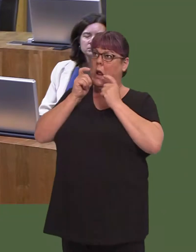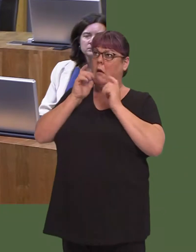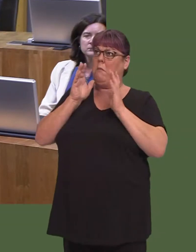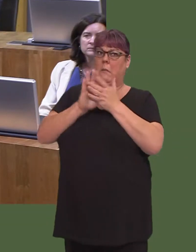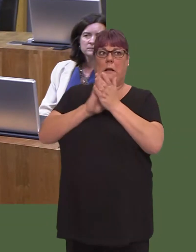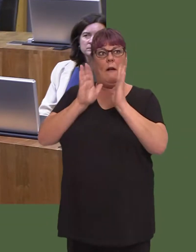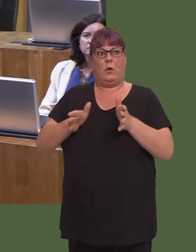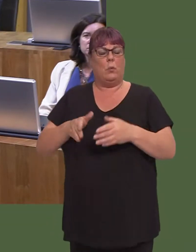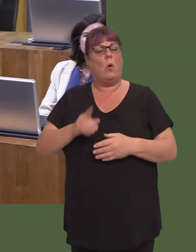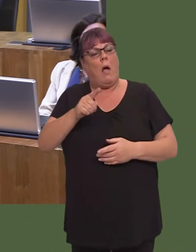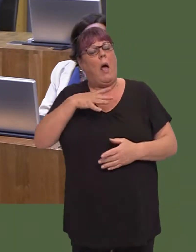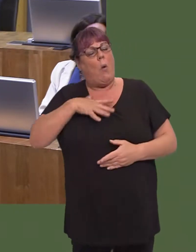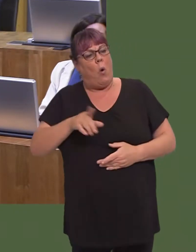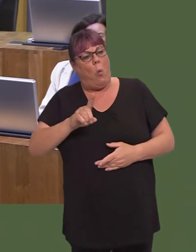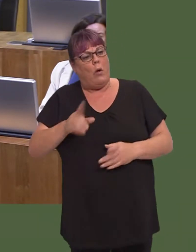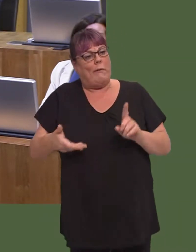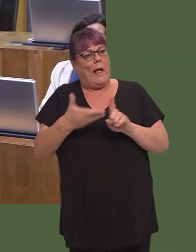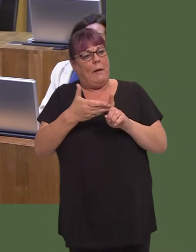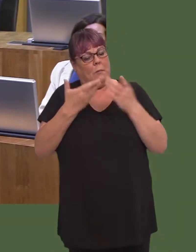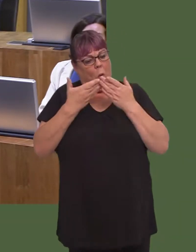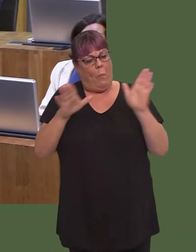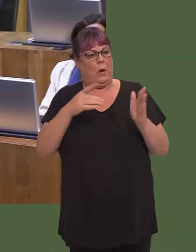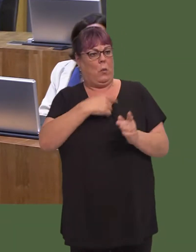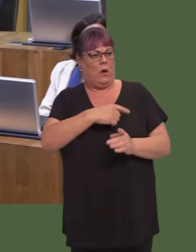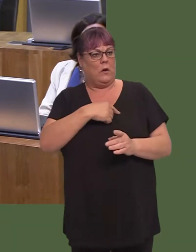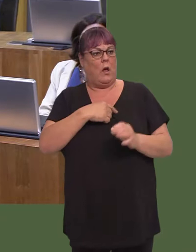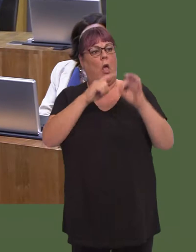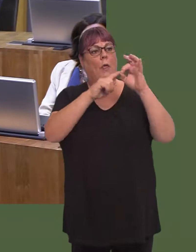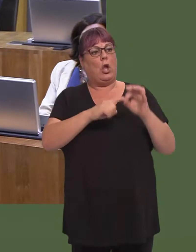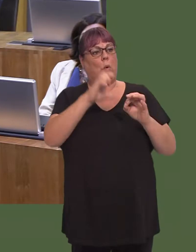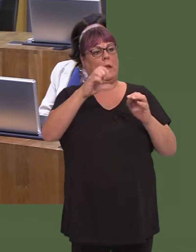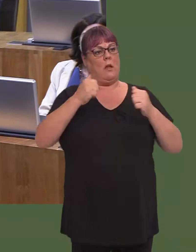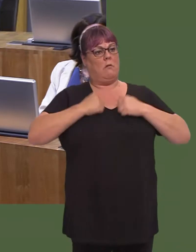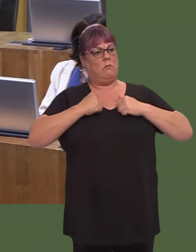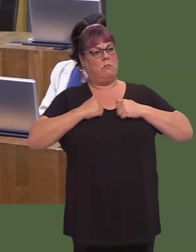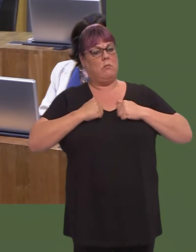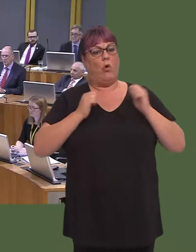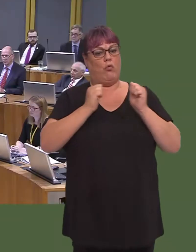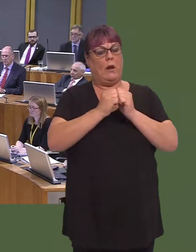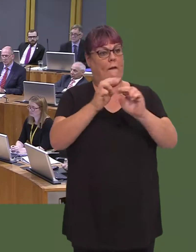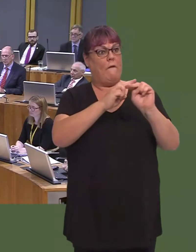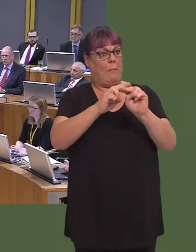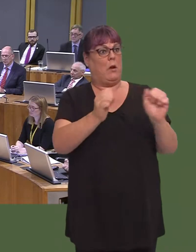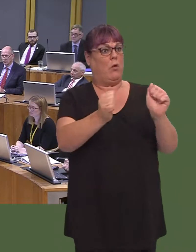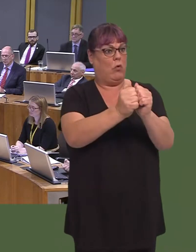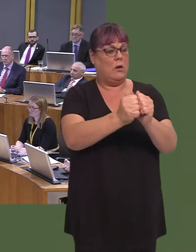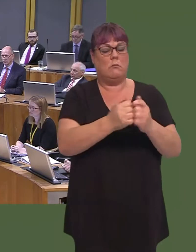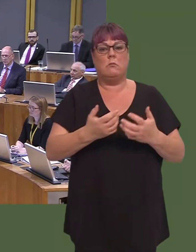were recorded, 10,000 more than in Cardiff, and 233 of these have been severe incidents, more than double those in Cardiff; in the last three years, the health board has overspent